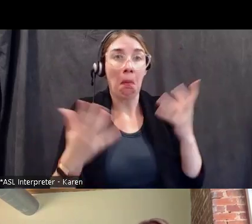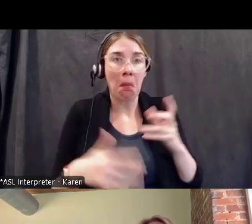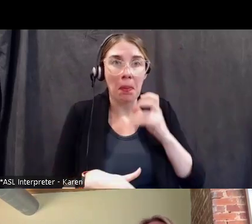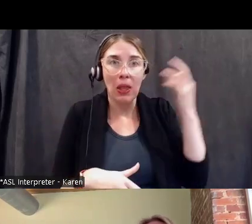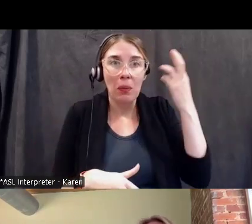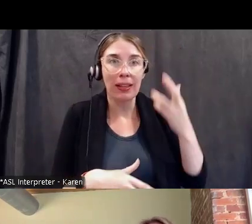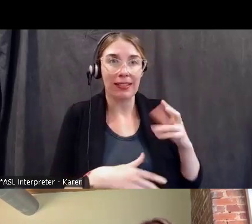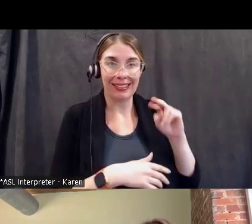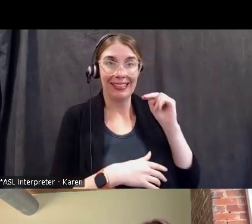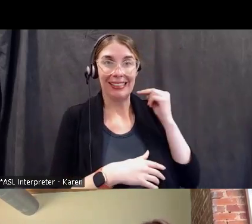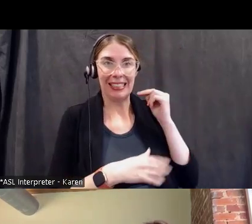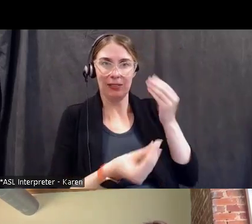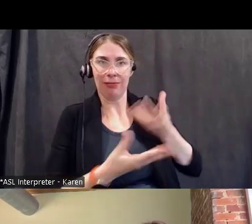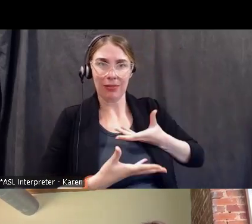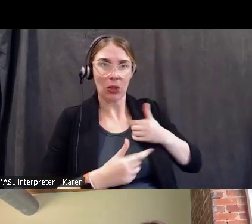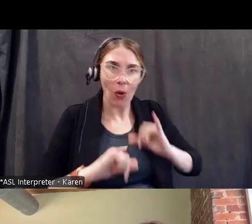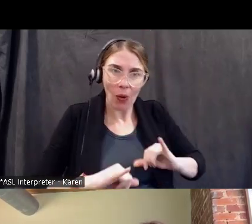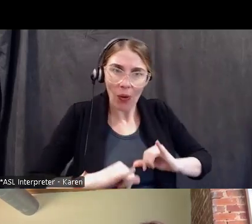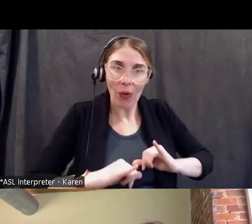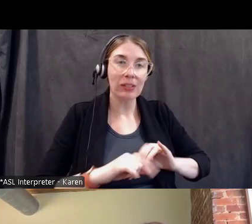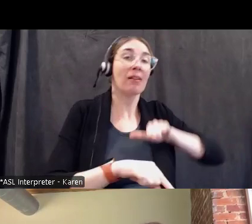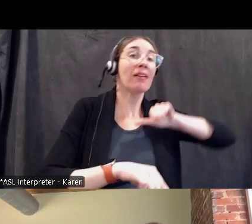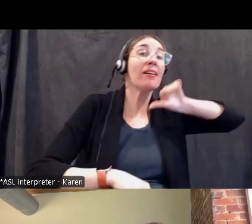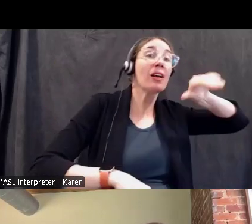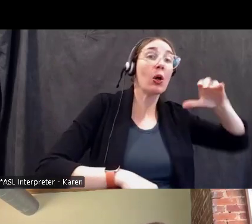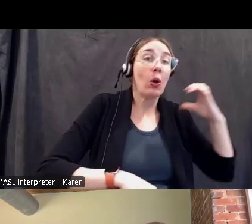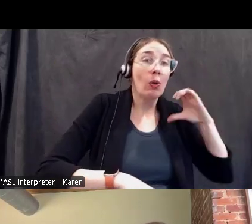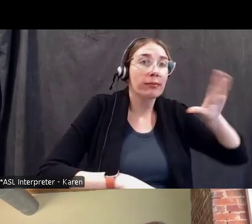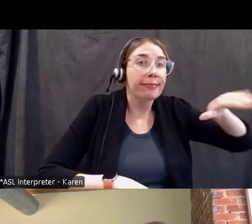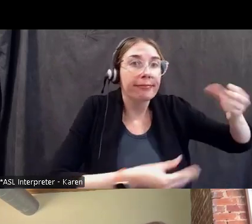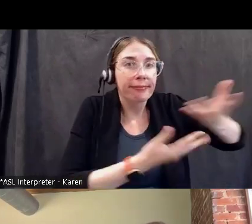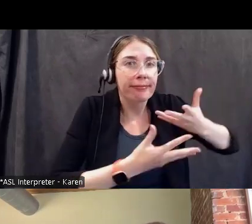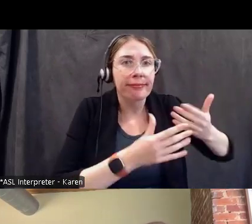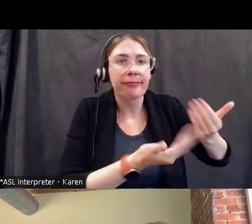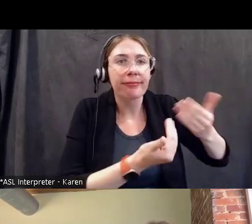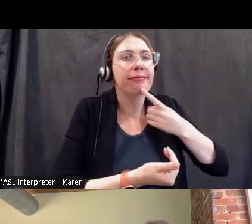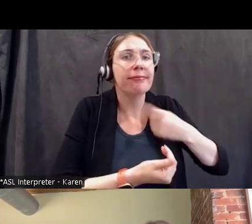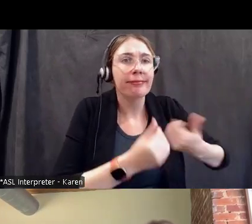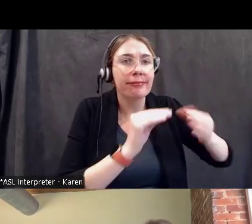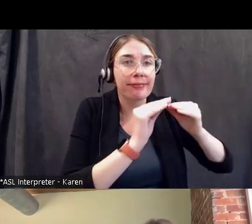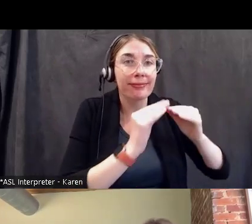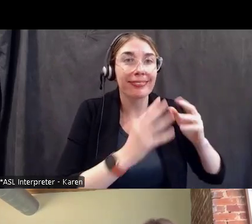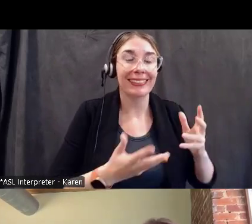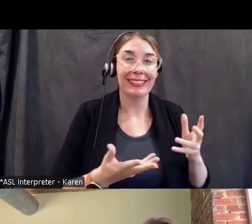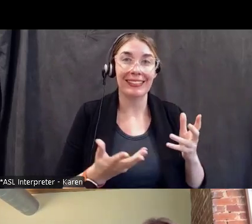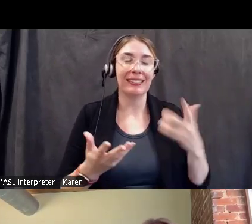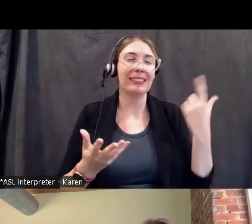and you know, really helping them -- there's a bell or something in the ball,